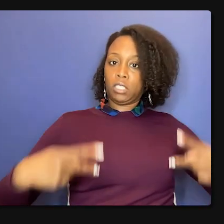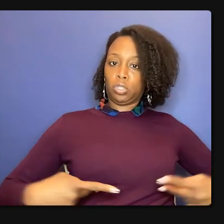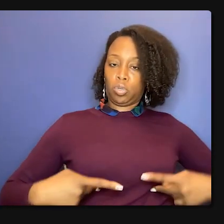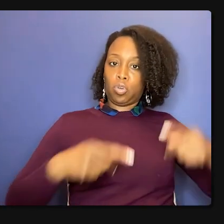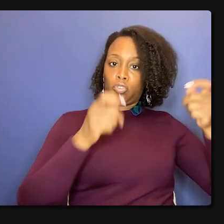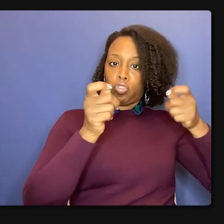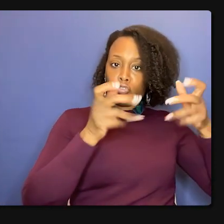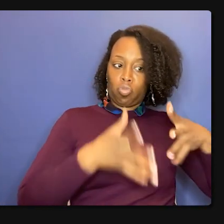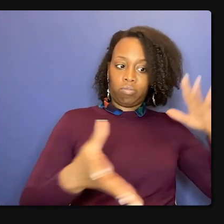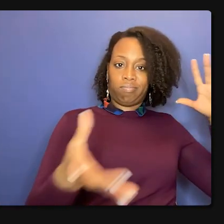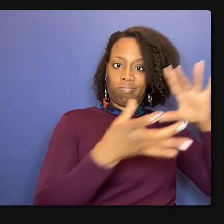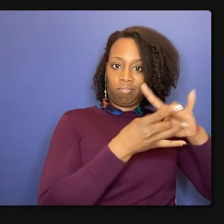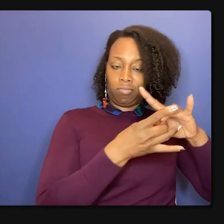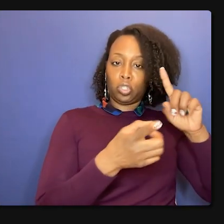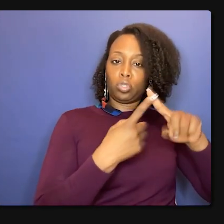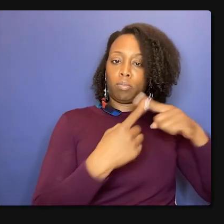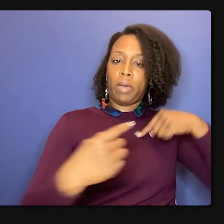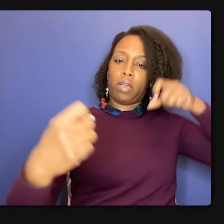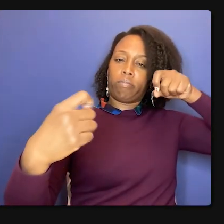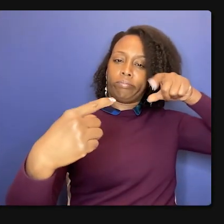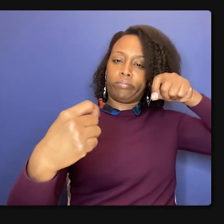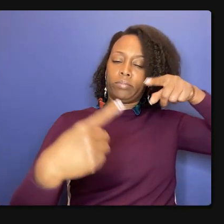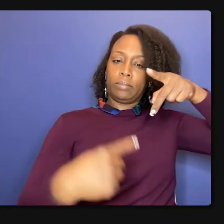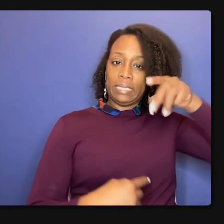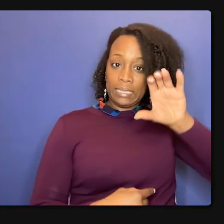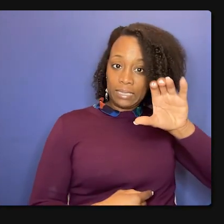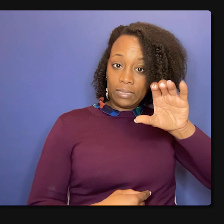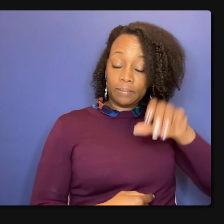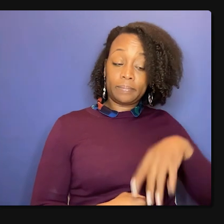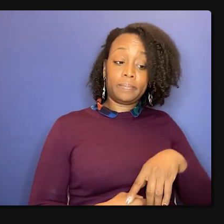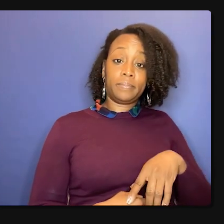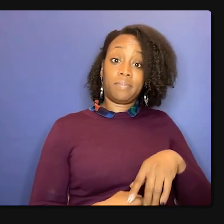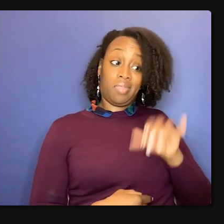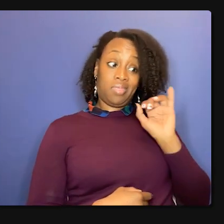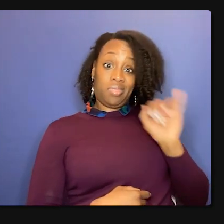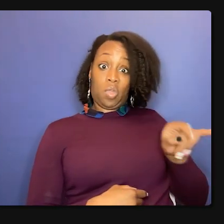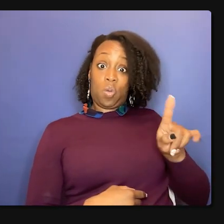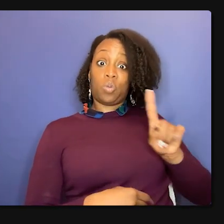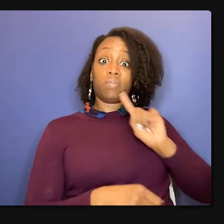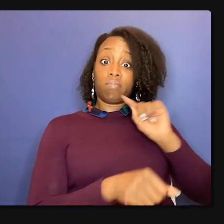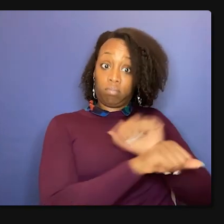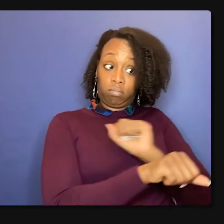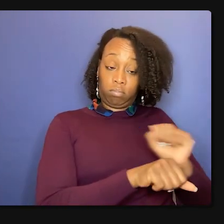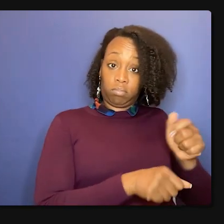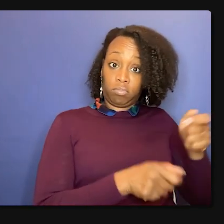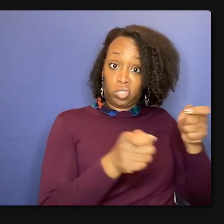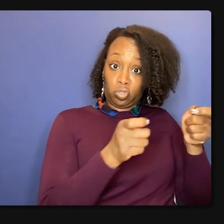that are connected to my remote PC and through those physical controllers,